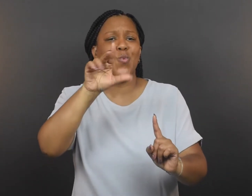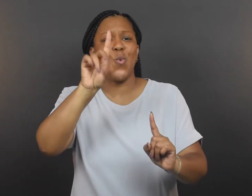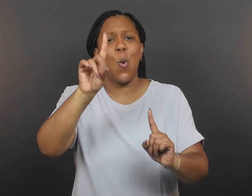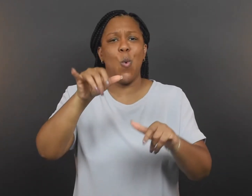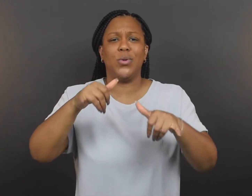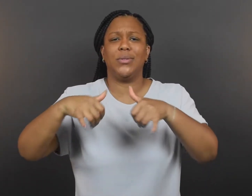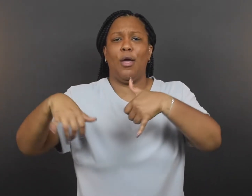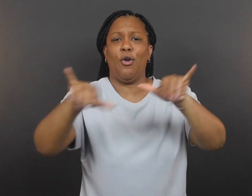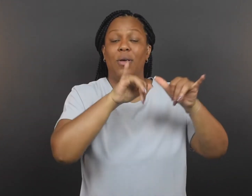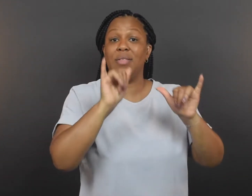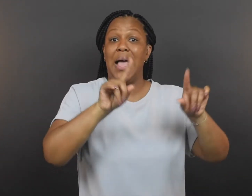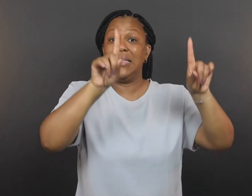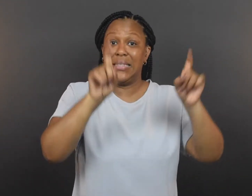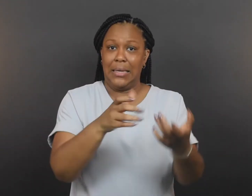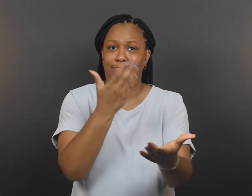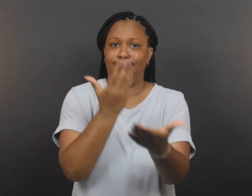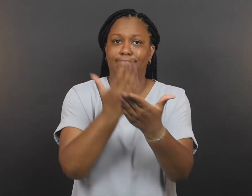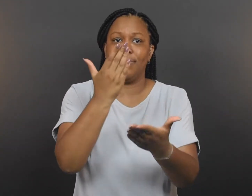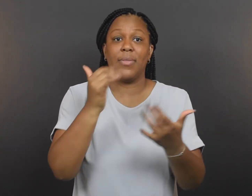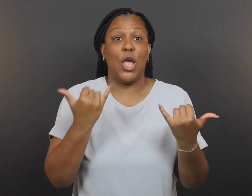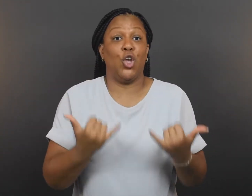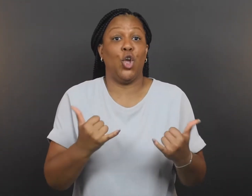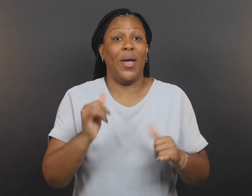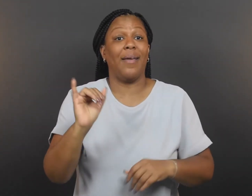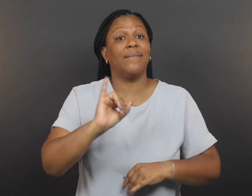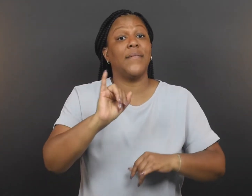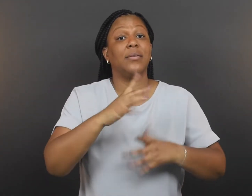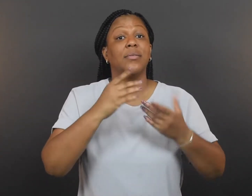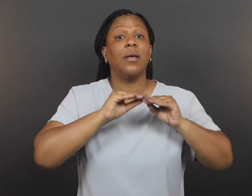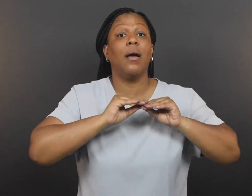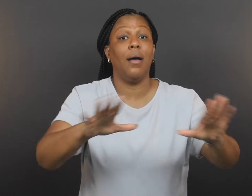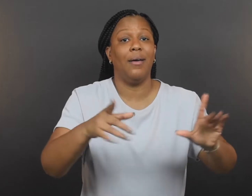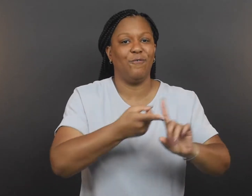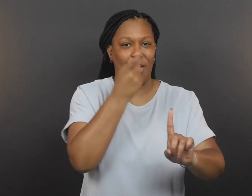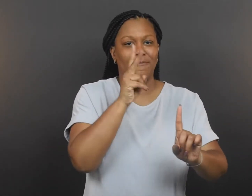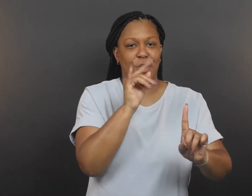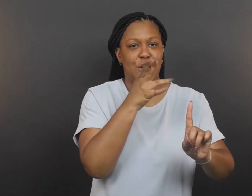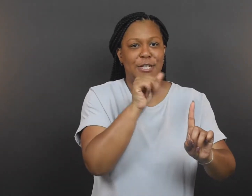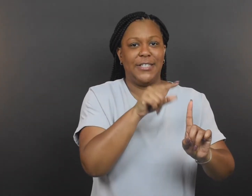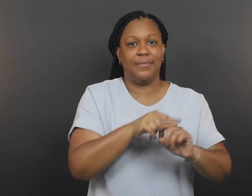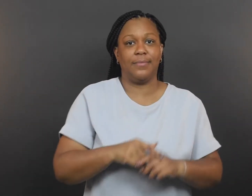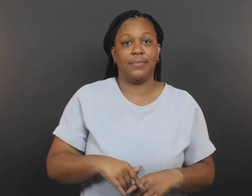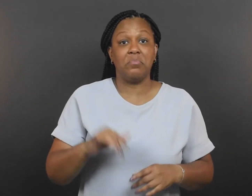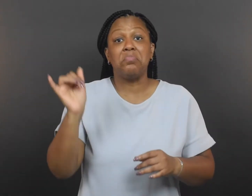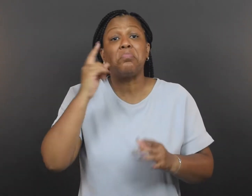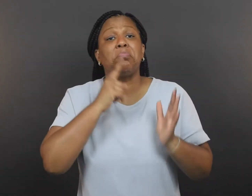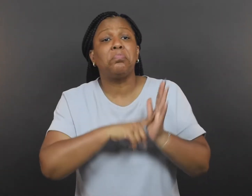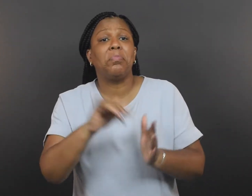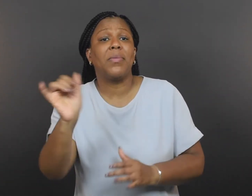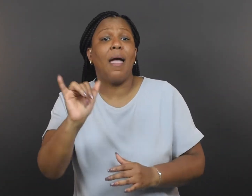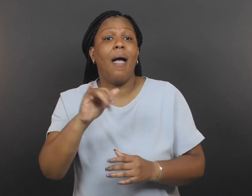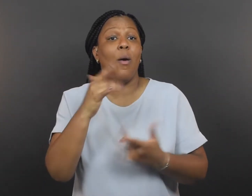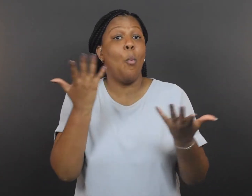“gold standard” for detecting current infection from a virus, like the one that causes COVID-19.